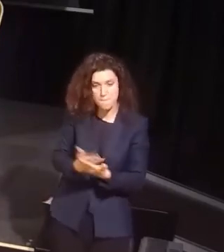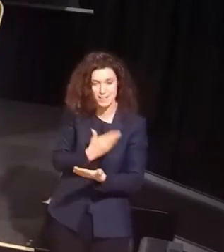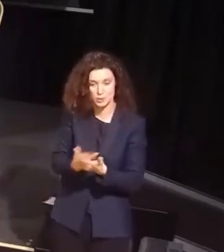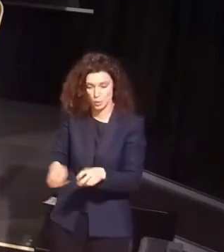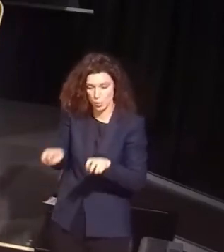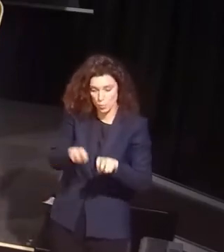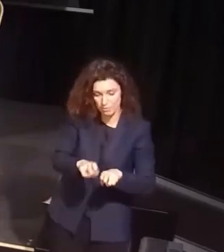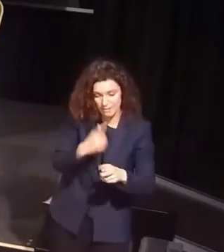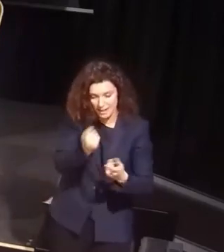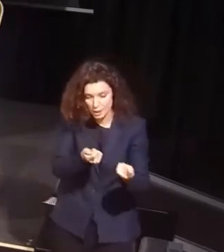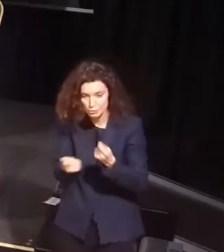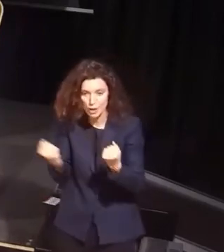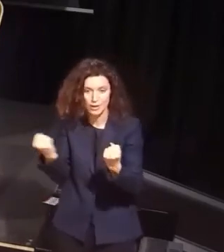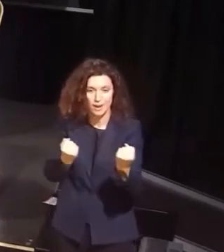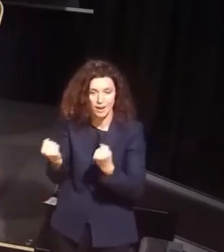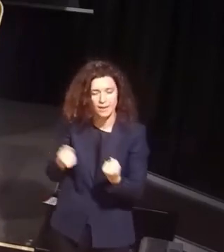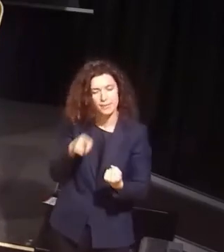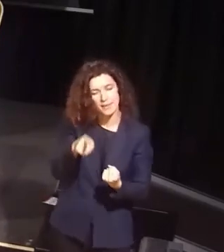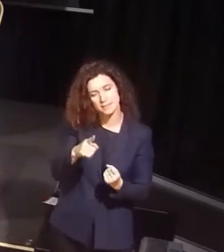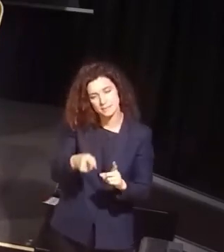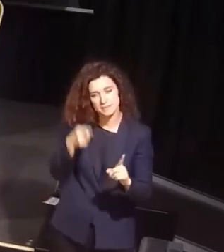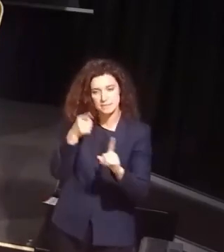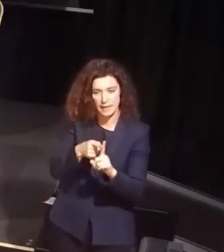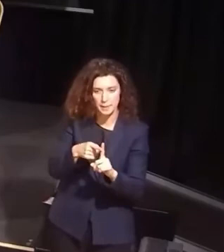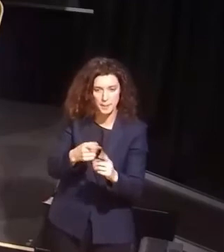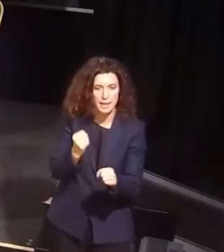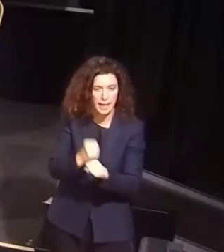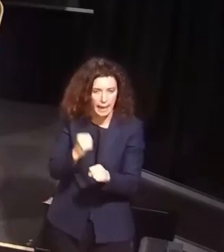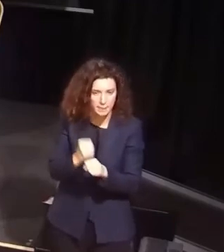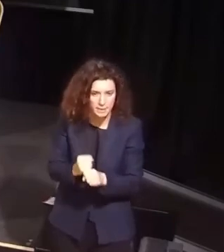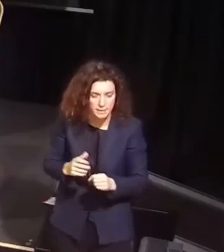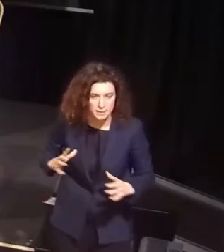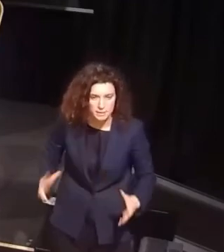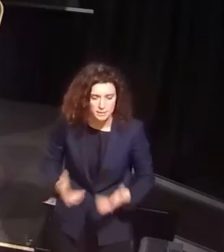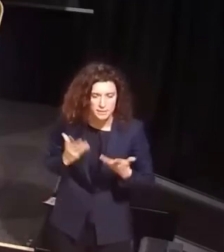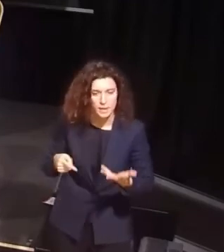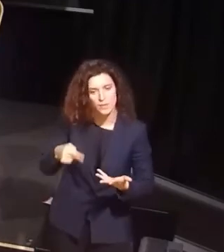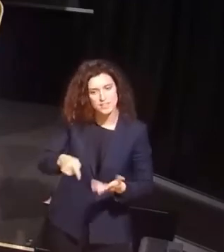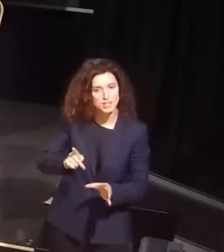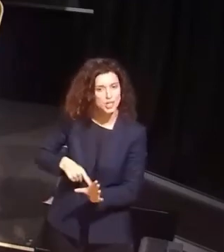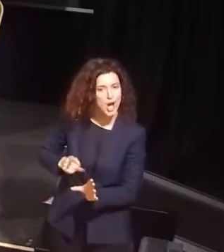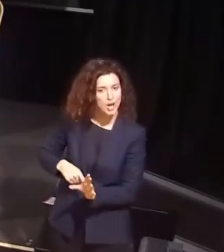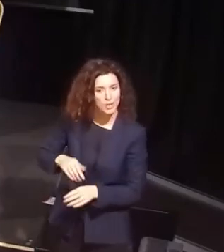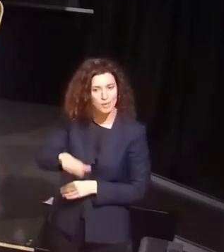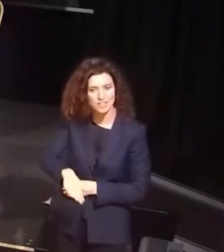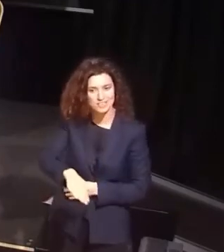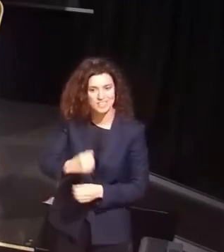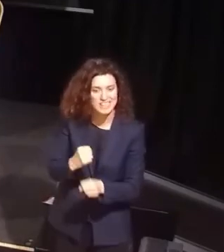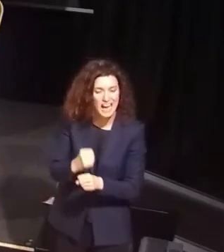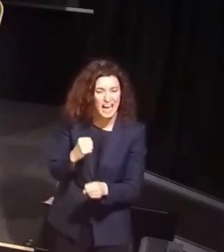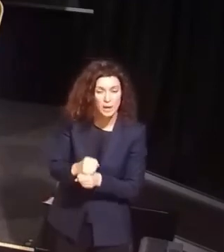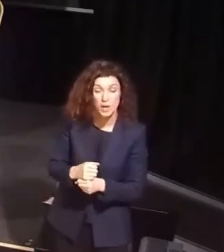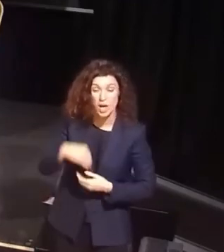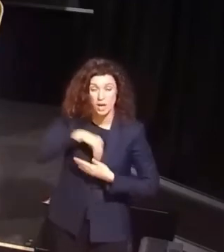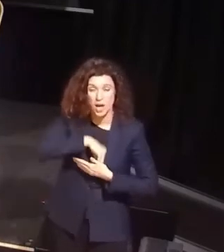And that's the big takeaway of gaming, is this is a young gamer that had given up hope on something.